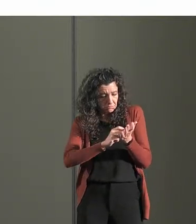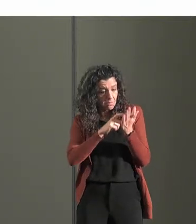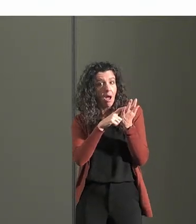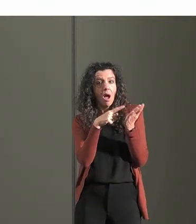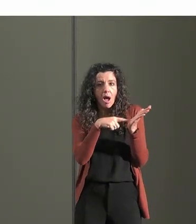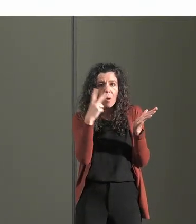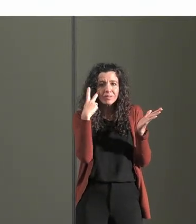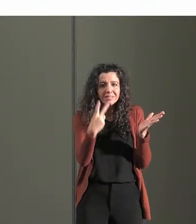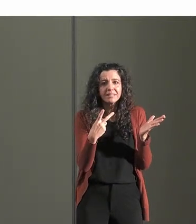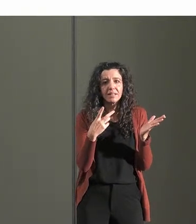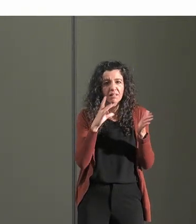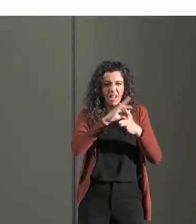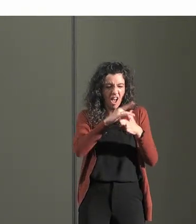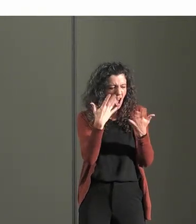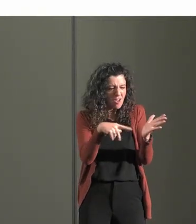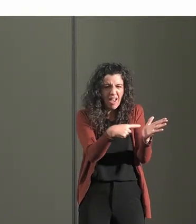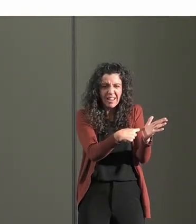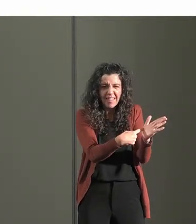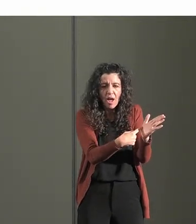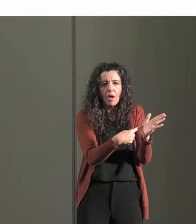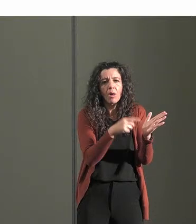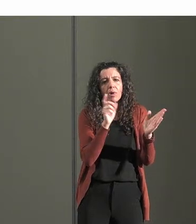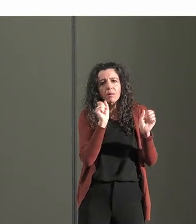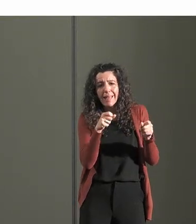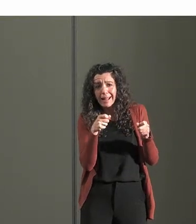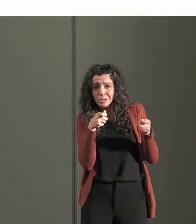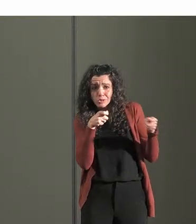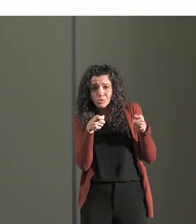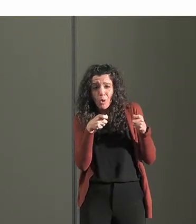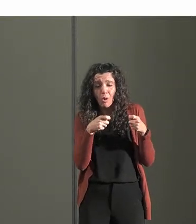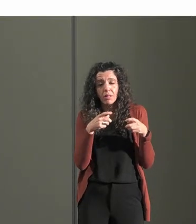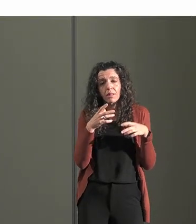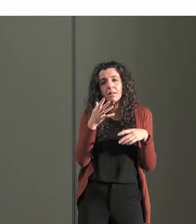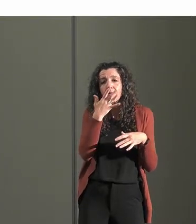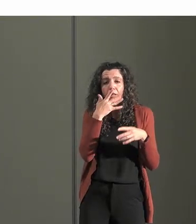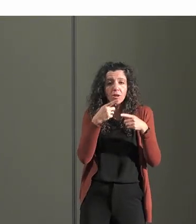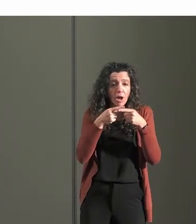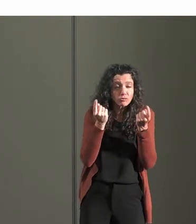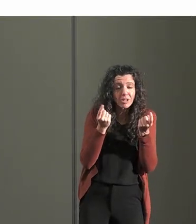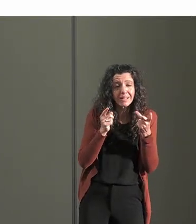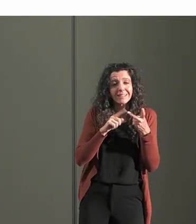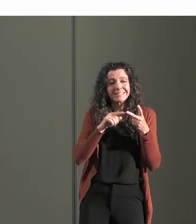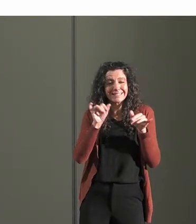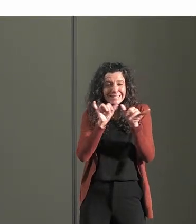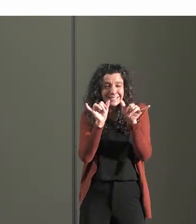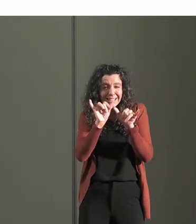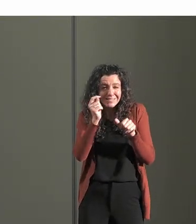larger sets of the text and article we detect the content